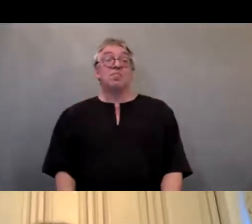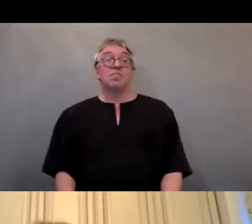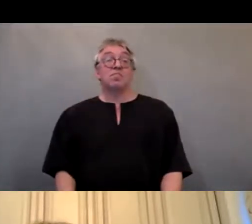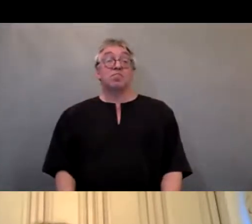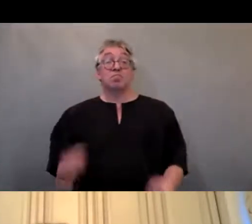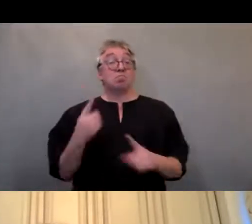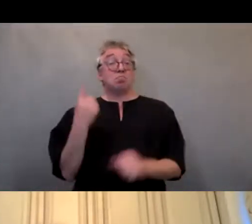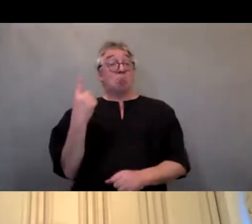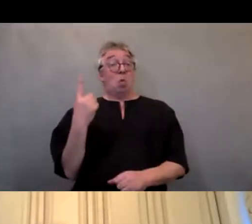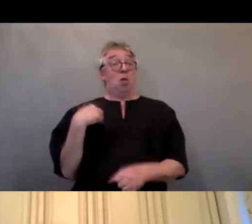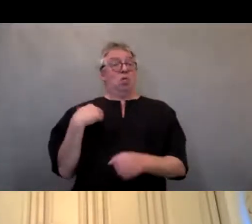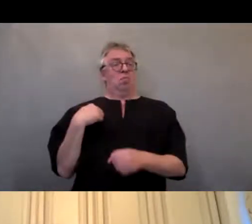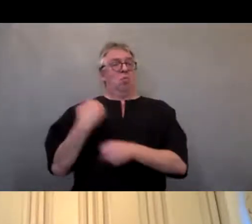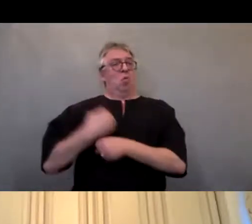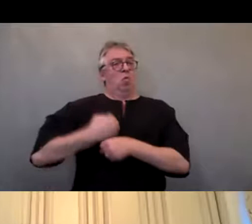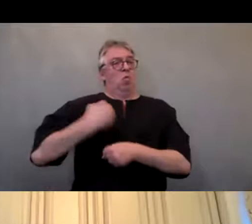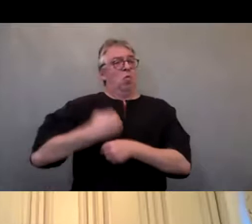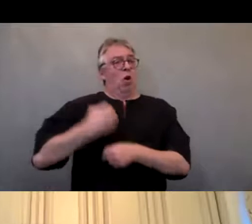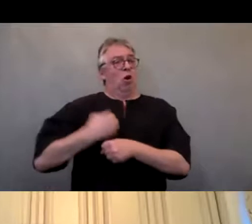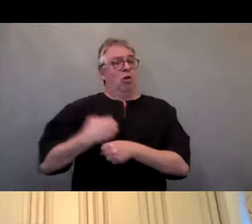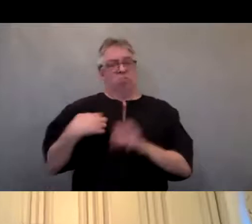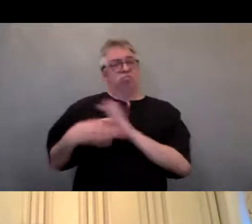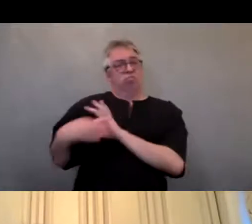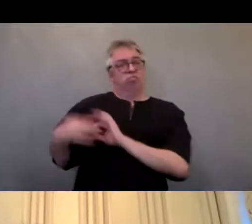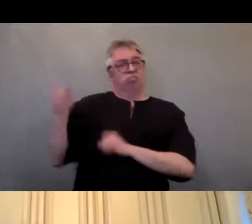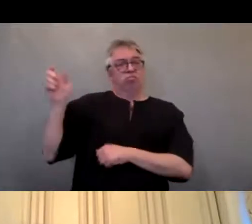finds it works well for her. I wanted to note a couple